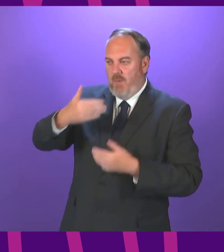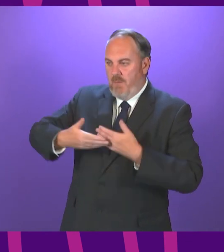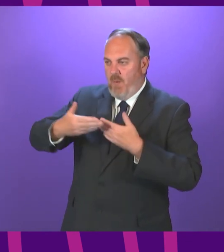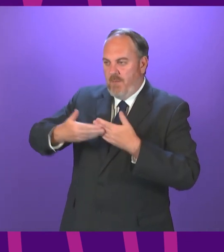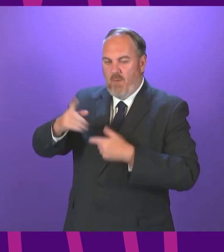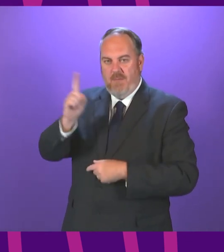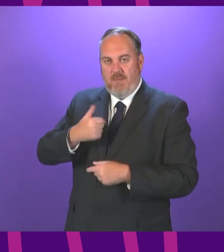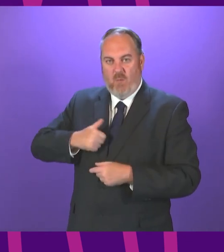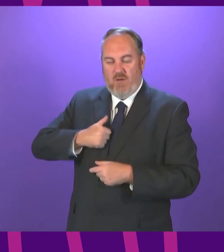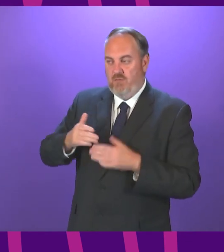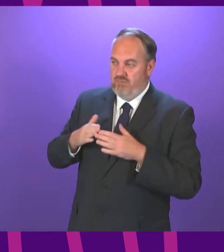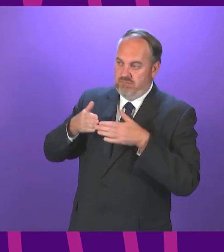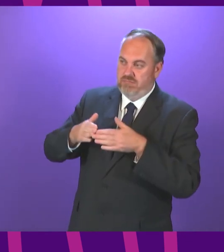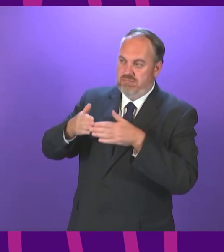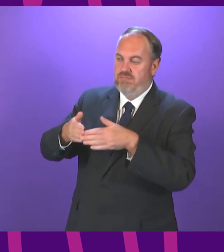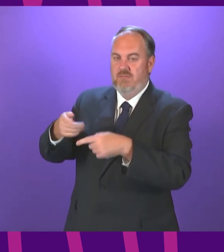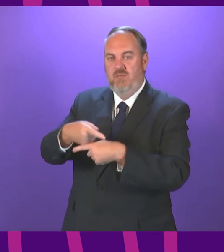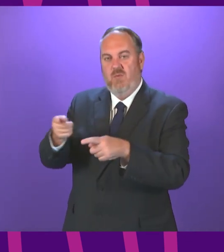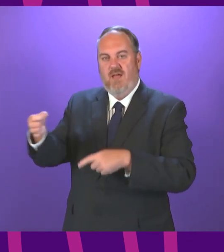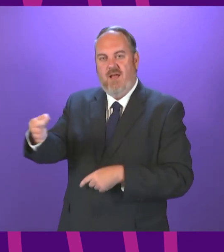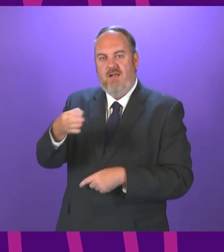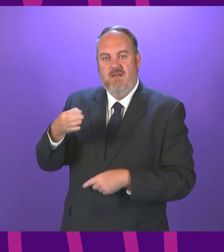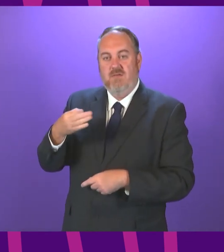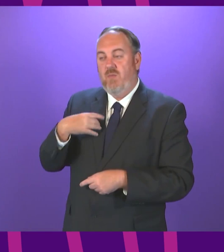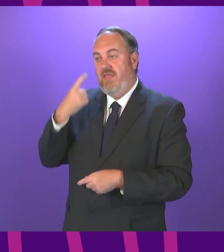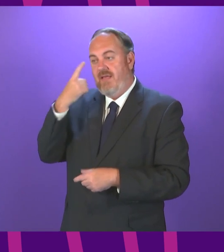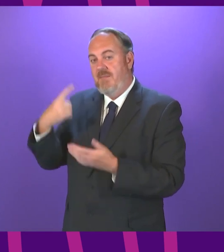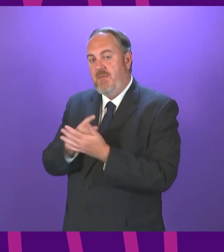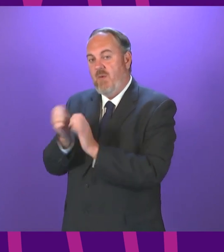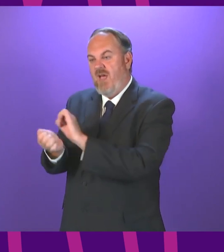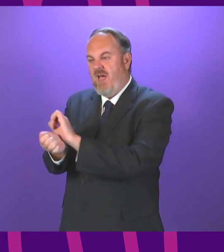the potential charter of an additional vessel that would provide additional capacity on the Stornoway